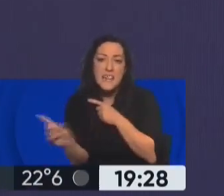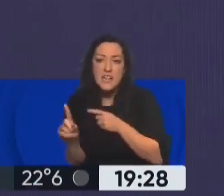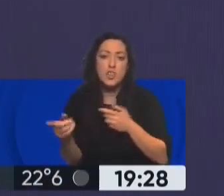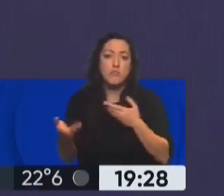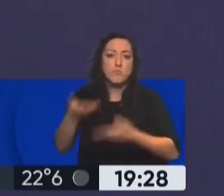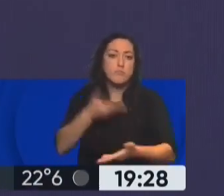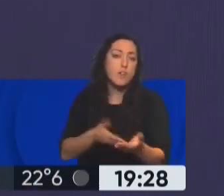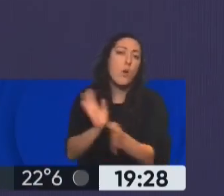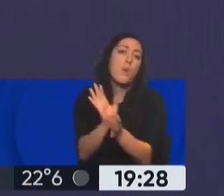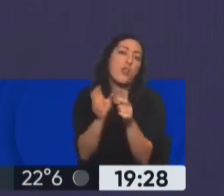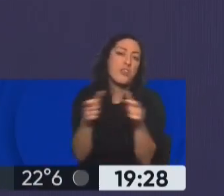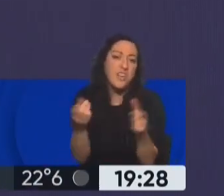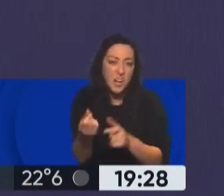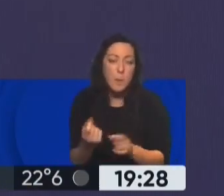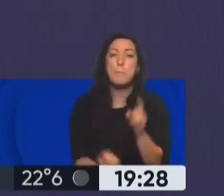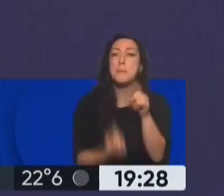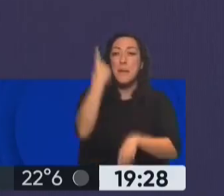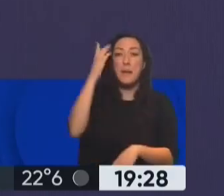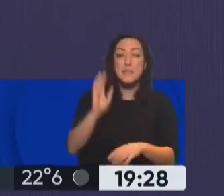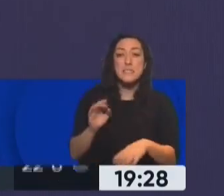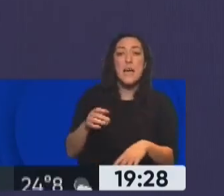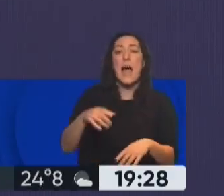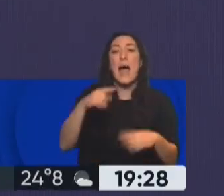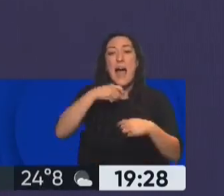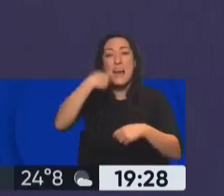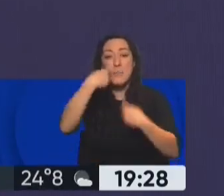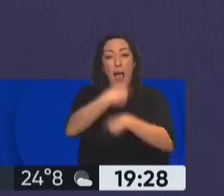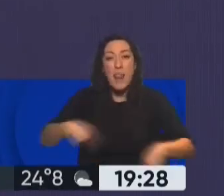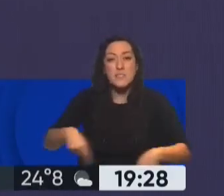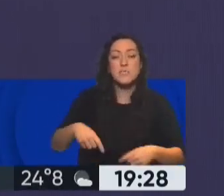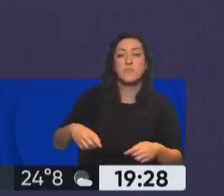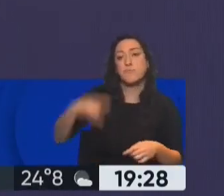The first of all was cattle. And why was it cattle?